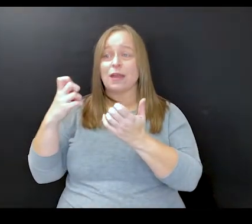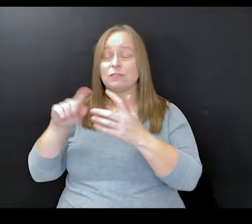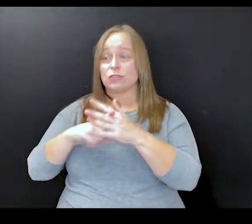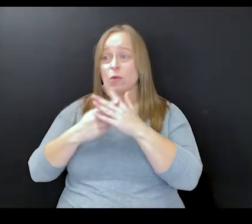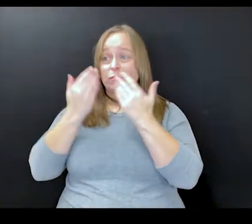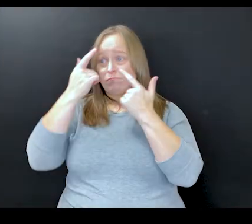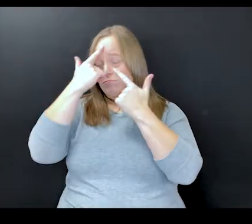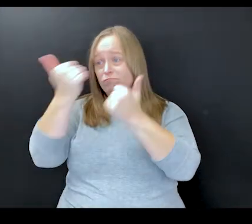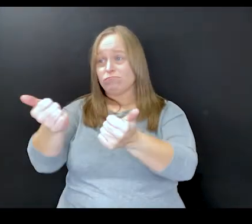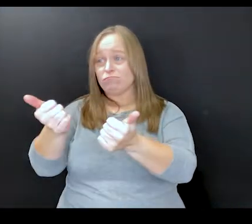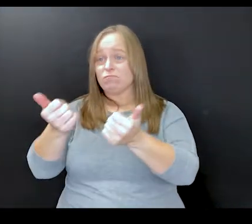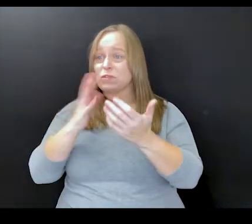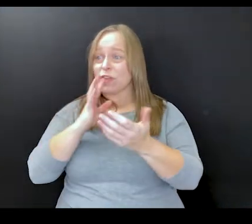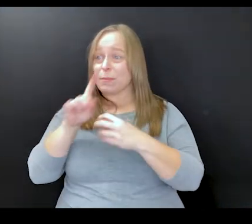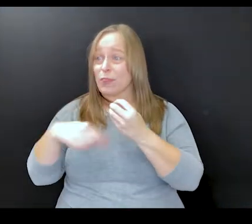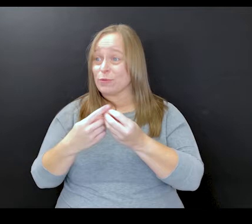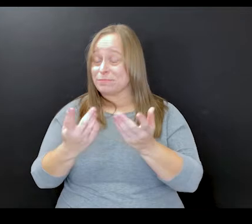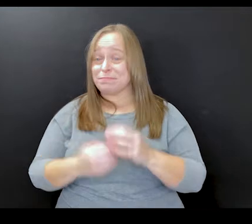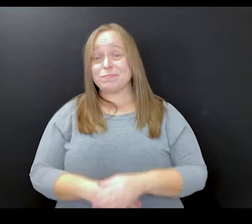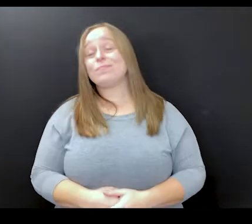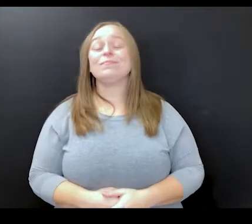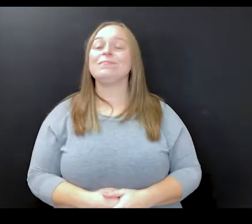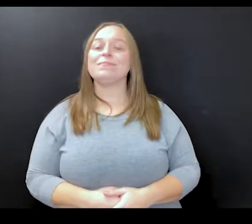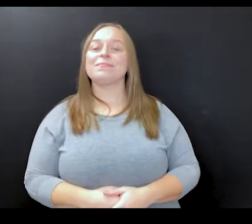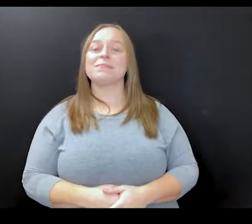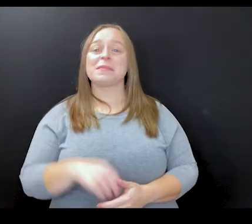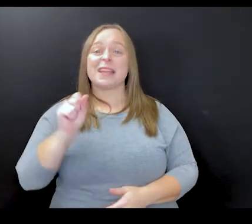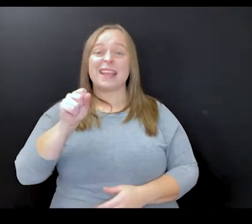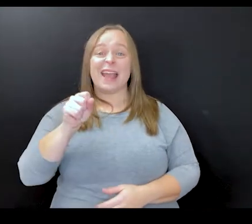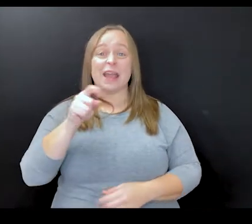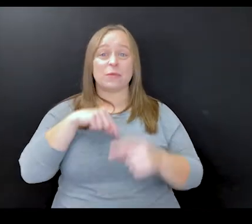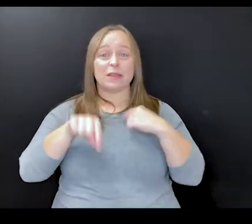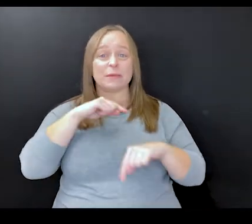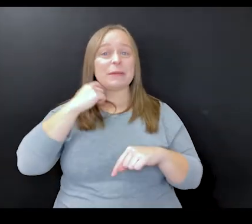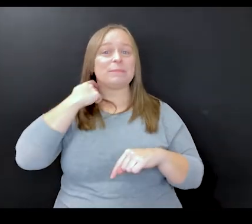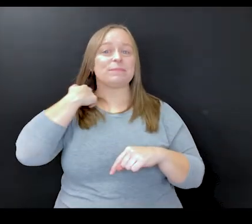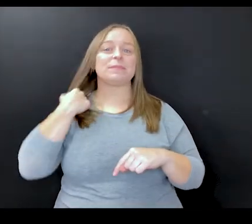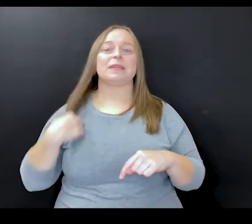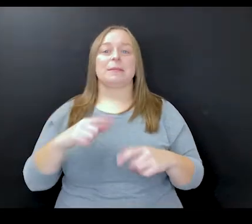start with first, let's talk about those. [Tim] Well, we can move back to the beginning of the year.